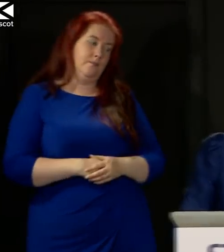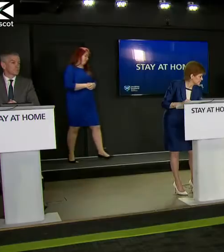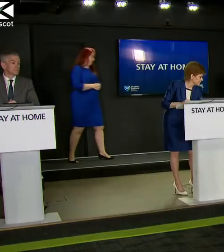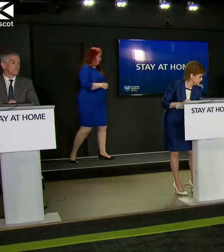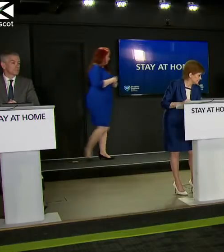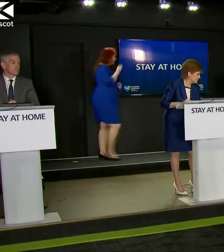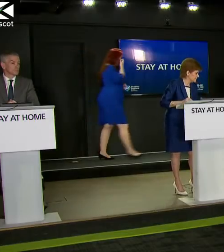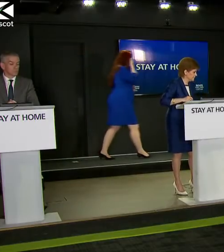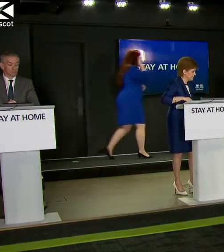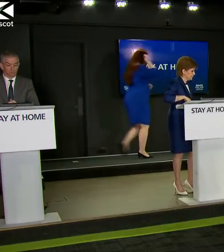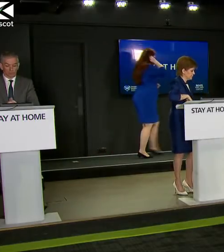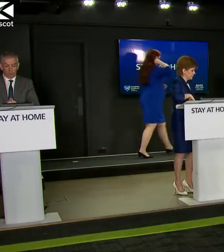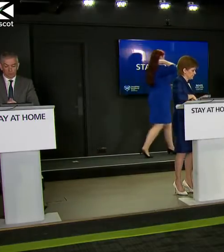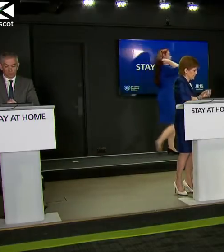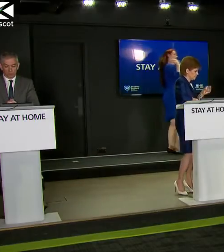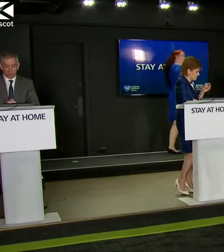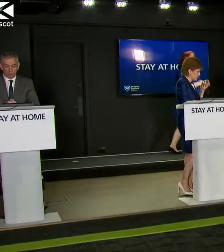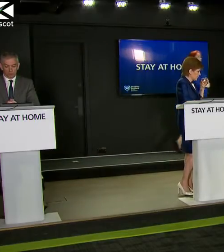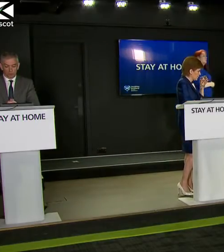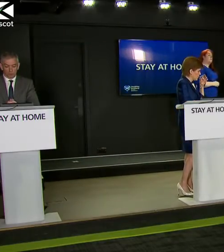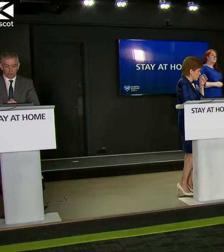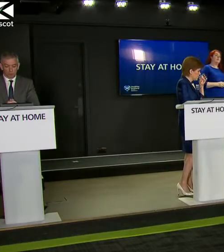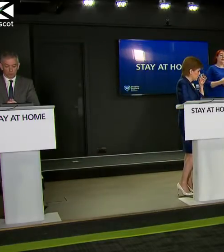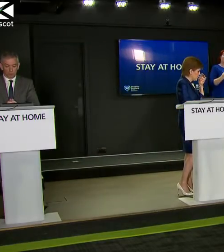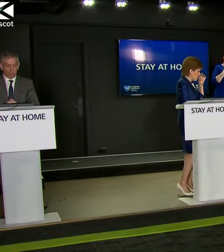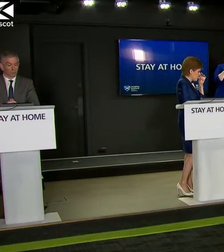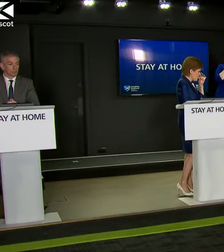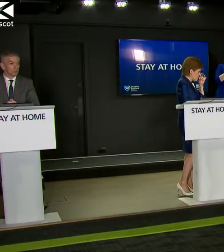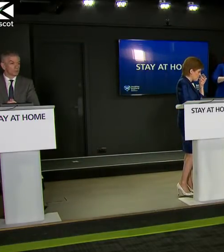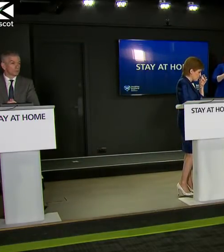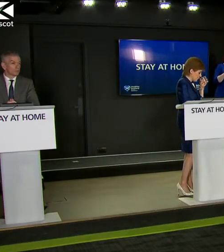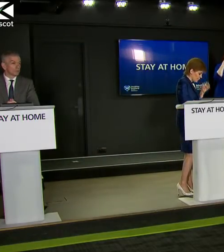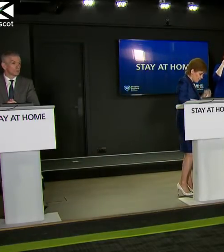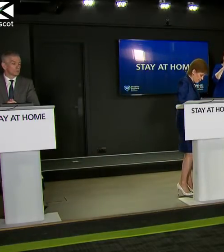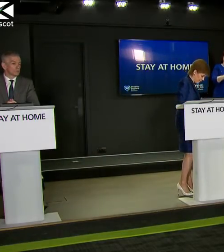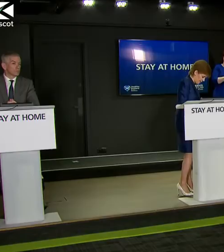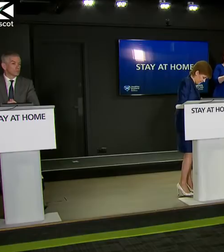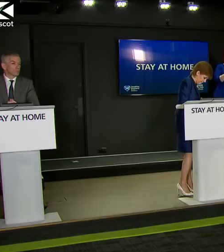Well, I said this morning that I thought a VAT cut as a stimulus would be something that